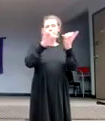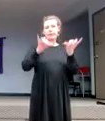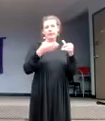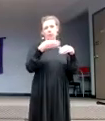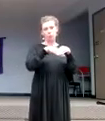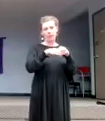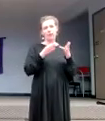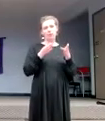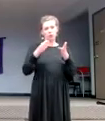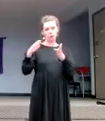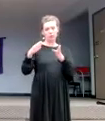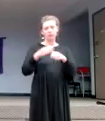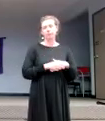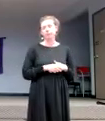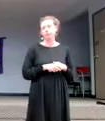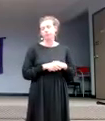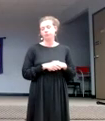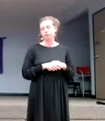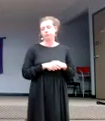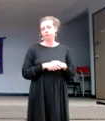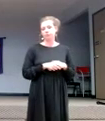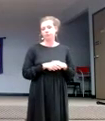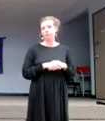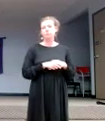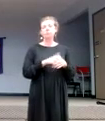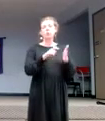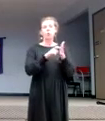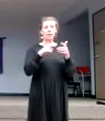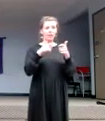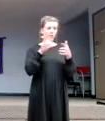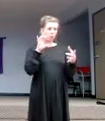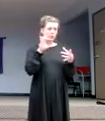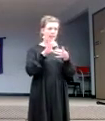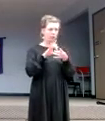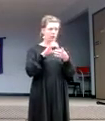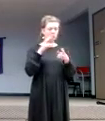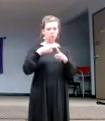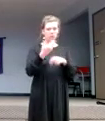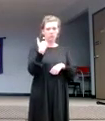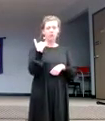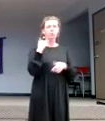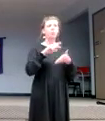street. It requires an electrical connection, like I said, which does mean there will be